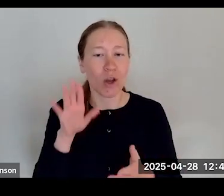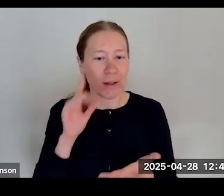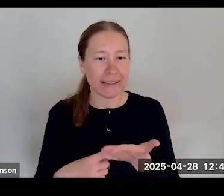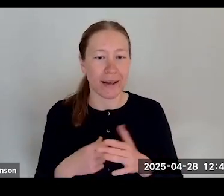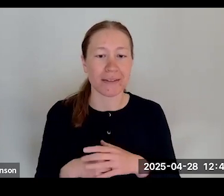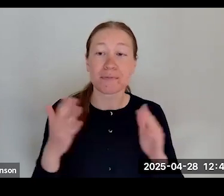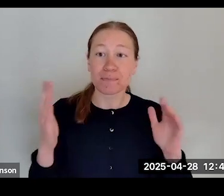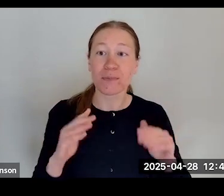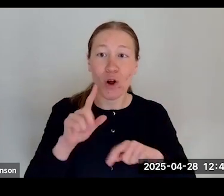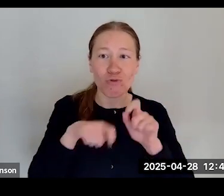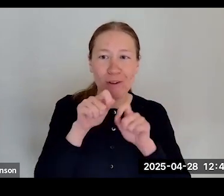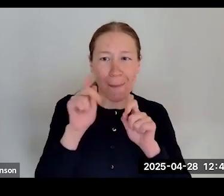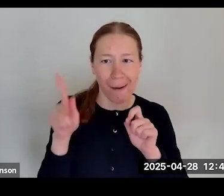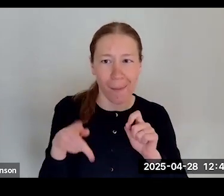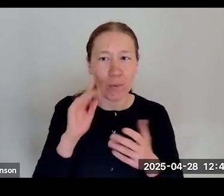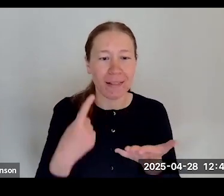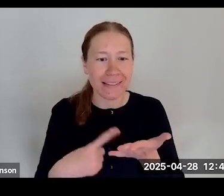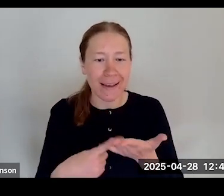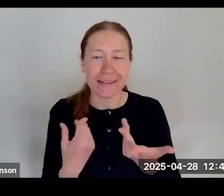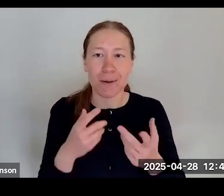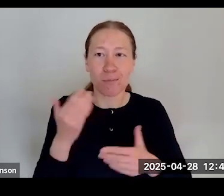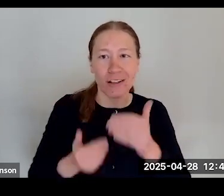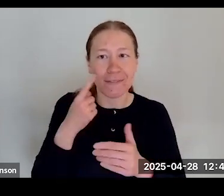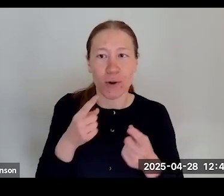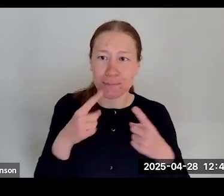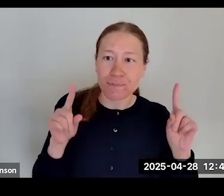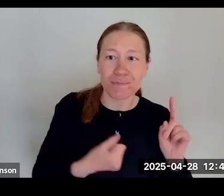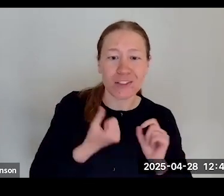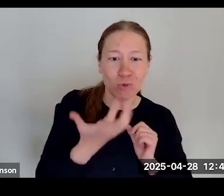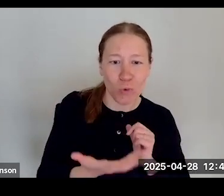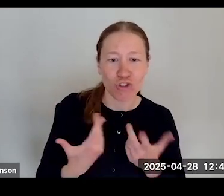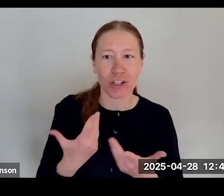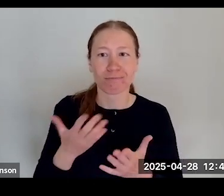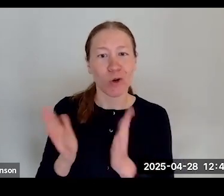for disclosure and requesting accommodations and strategies for advocating for oneself.